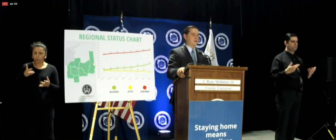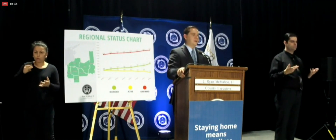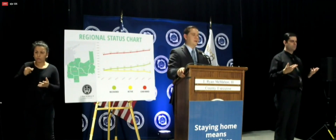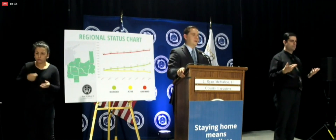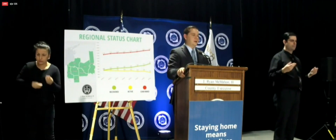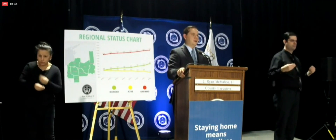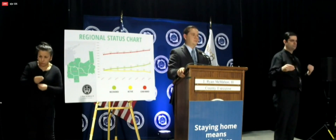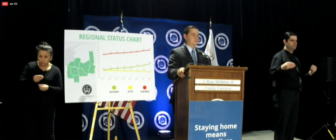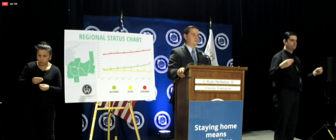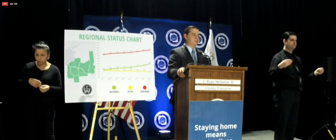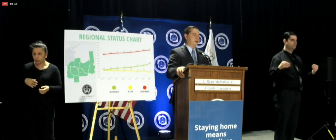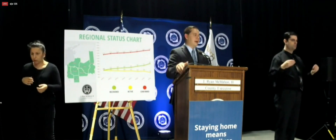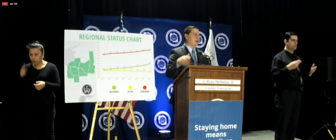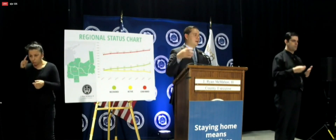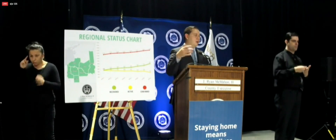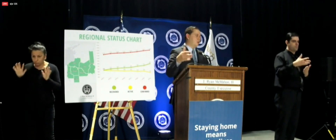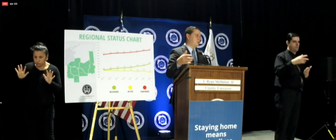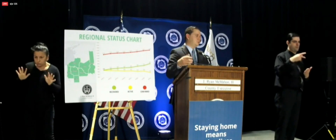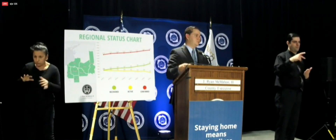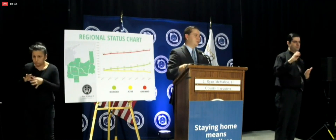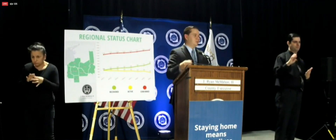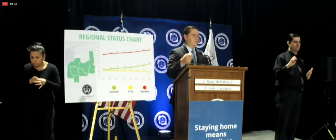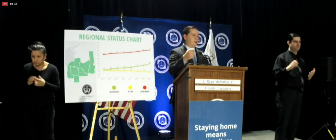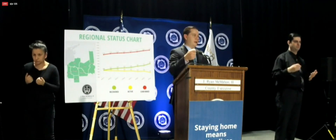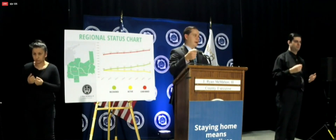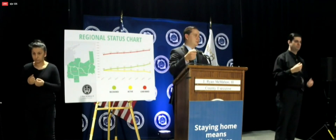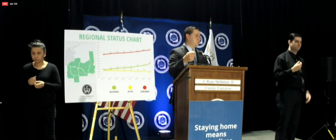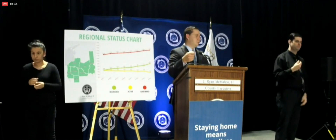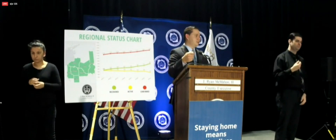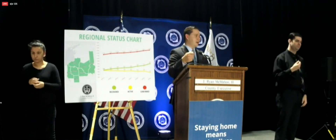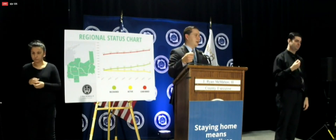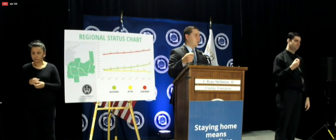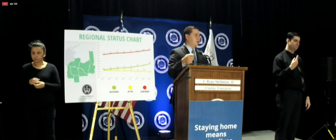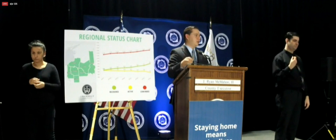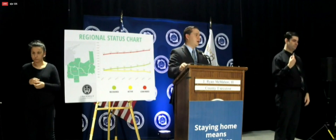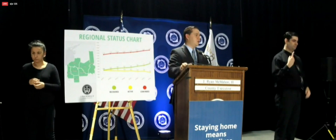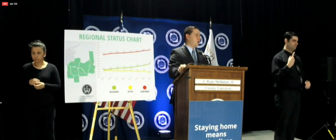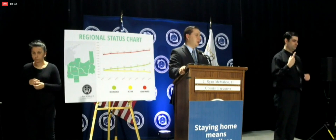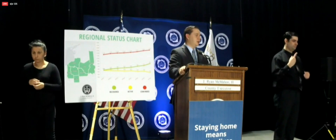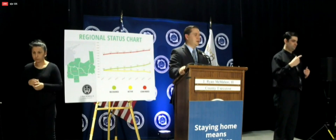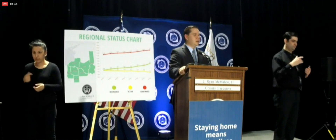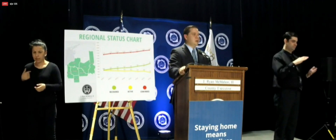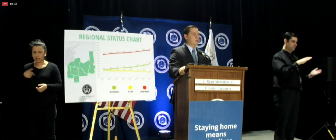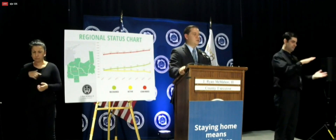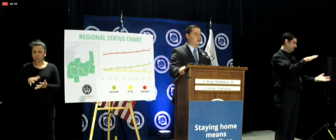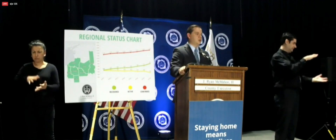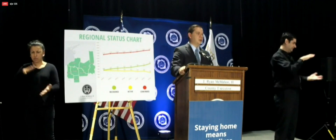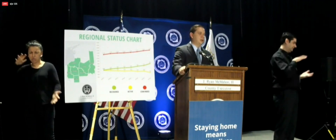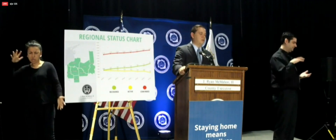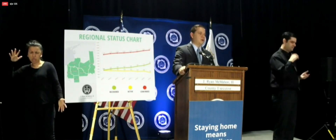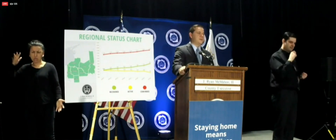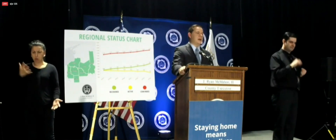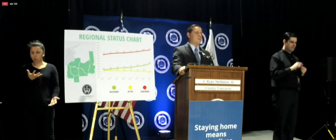WE'RE BEING MORE LIBERAL IN HOW WE'RE BUYING PPE NOW. KNOWING THAT, YOU MIGHT NOT GET ALL OF IT, SOME OF IT MIGHT NOT